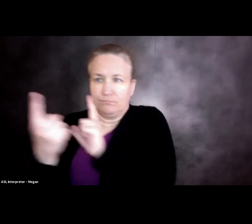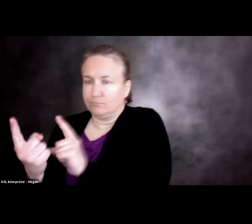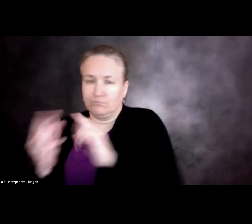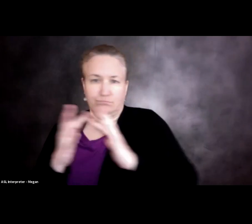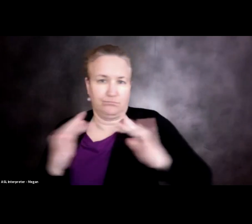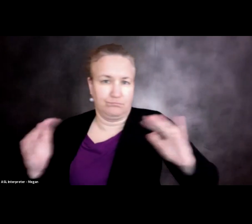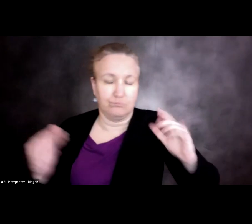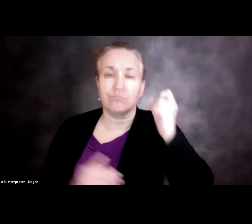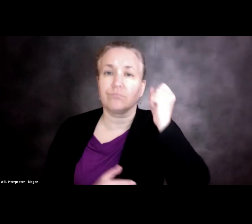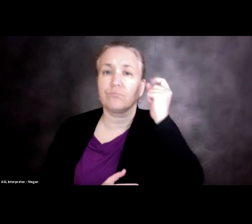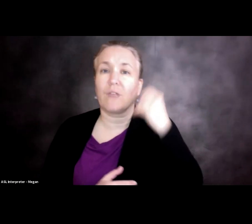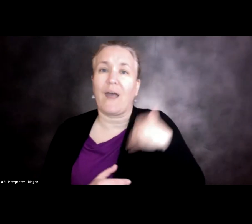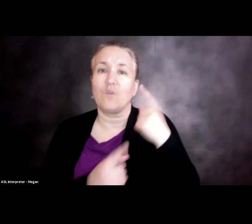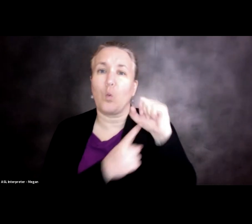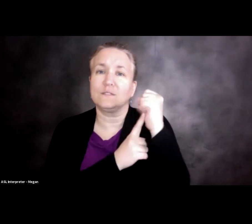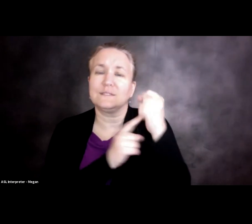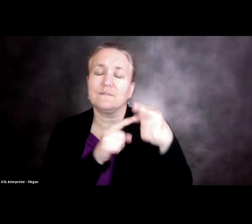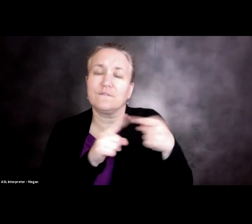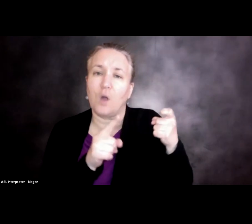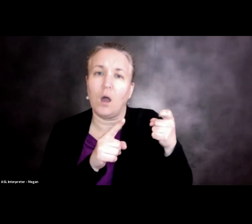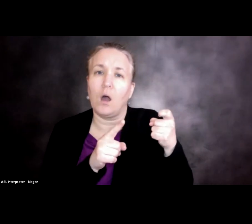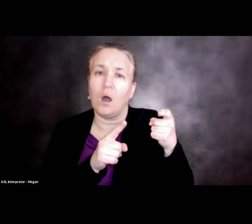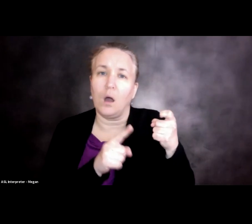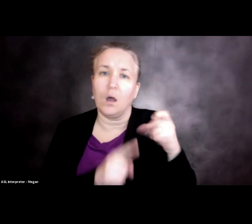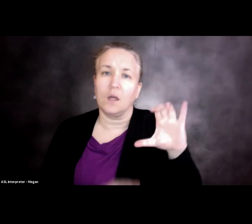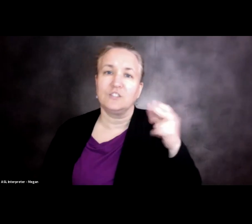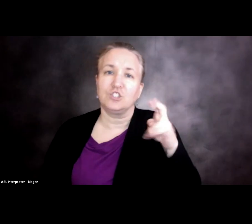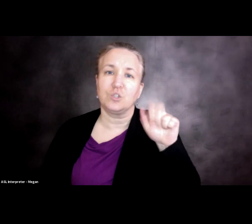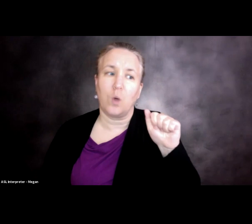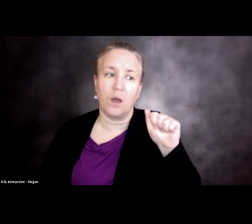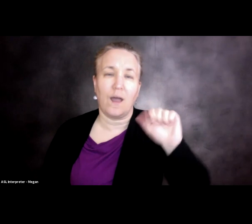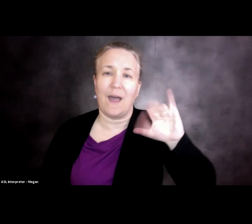There is a scene from Chinua Achebe's celebrated debut